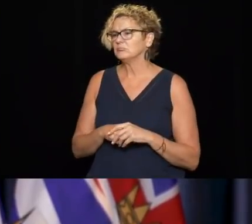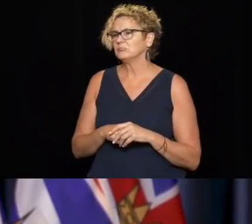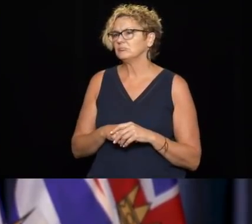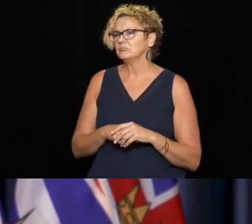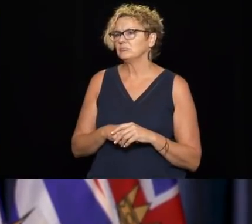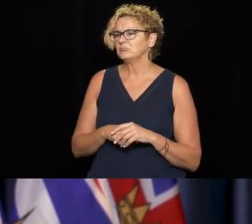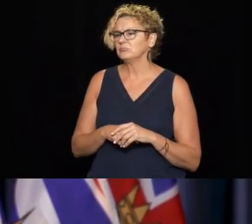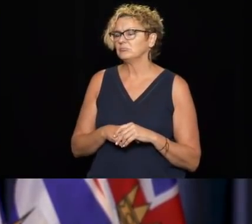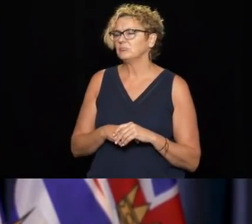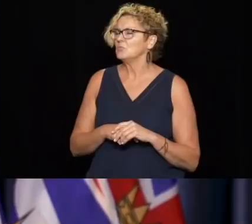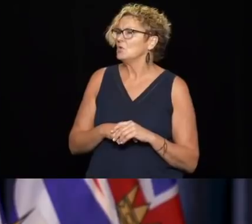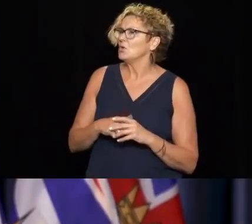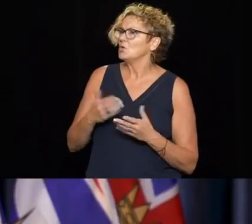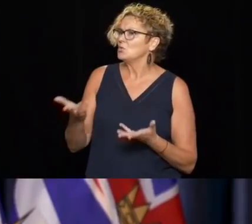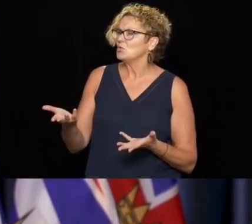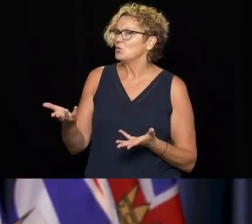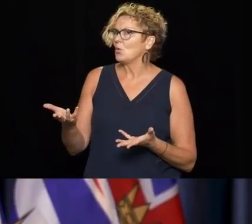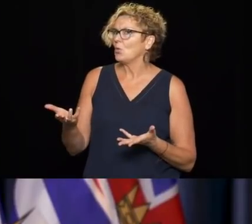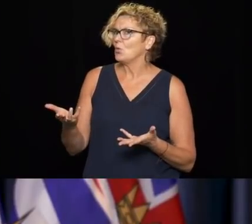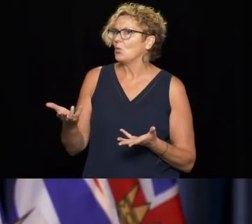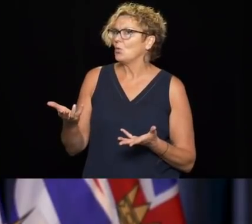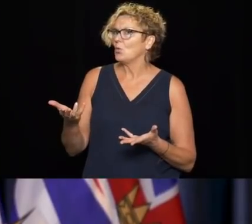I'm curious about